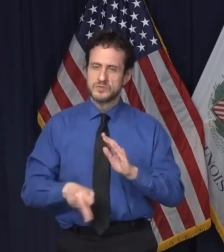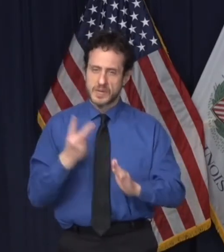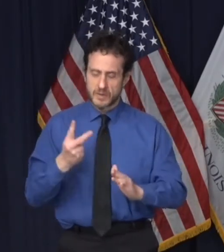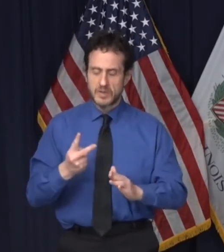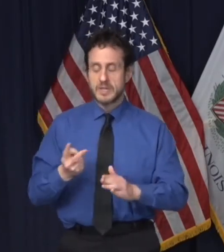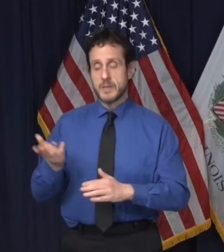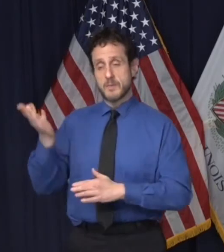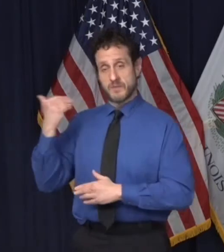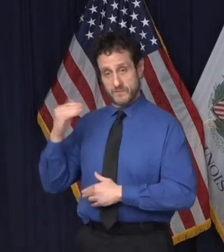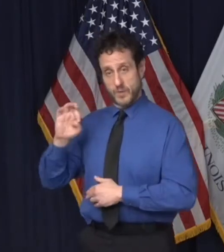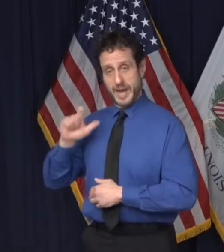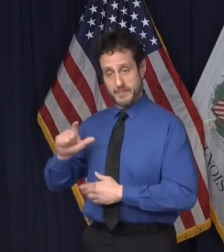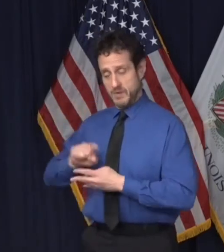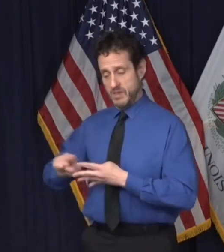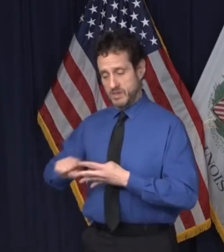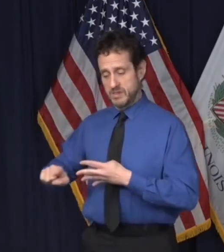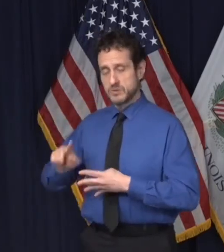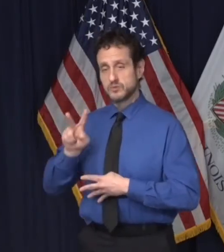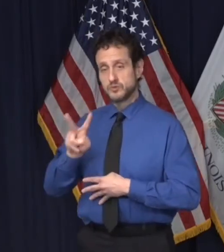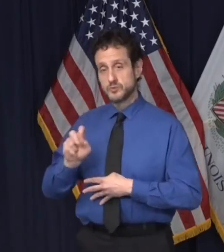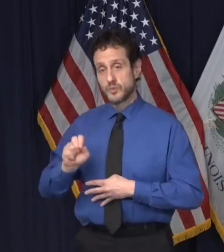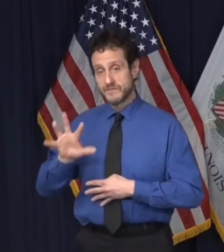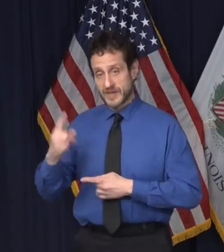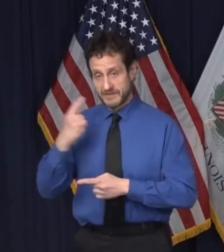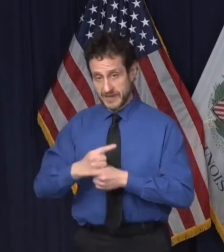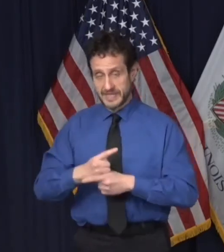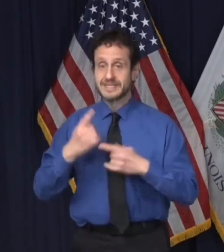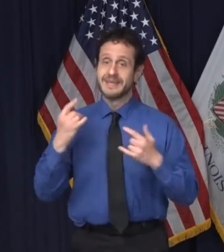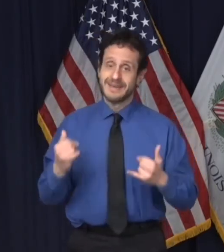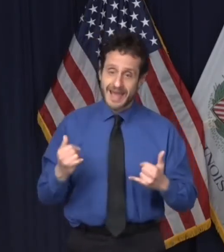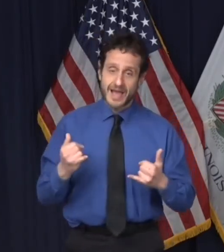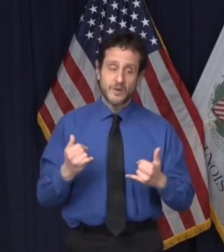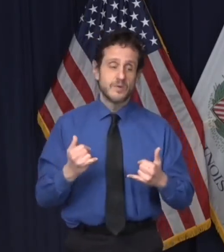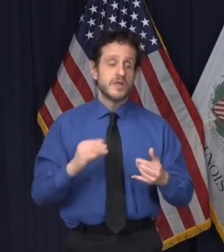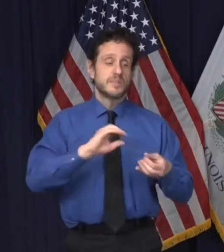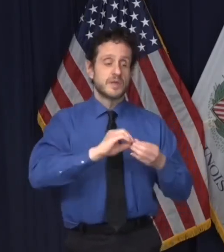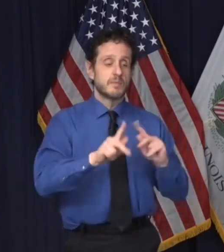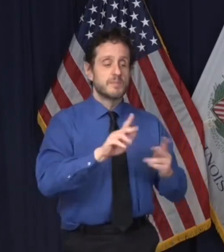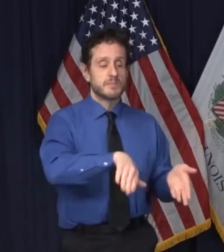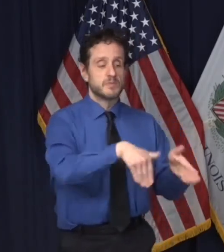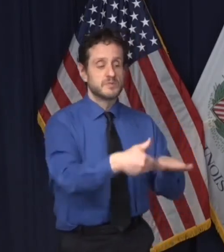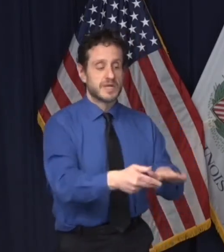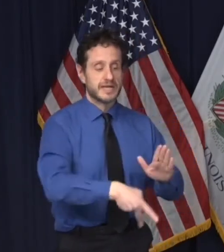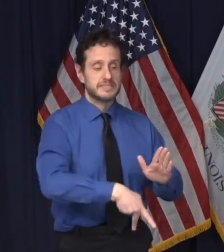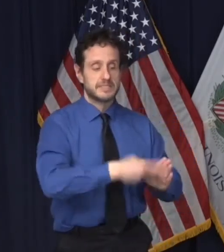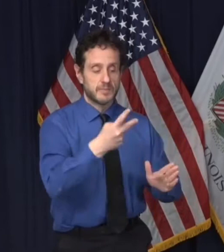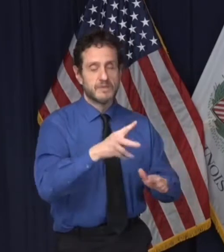AT 2.5 DAYS. AND IT IS NOW AT 5.5 DAYS.